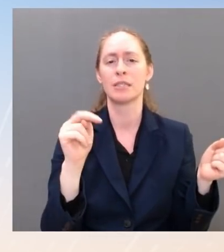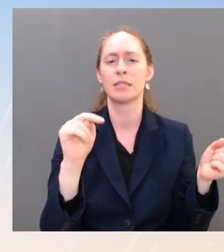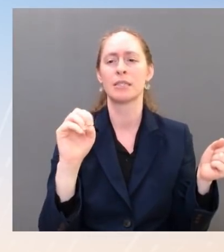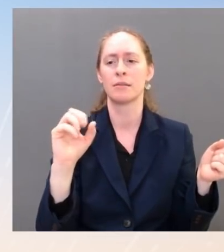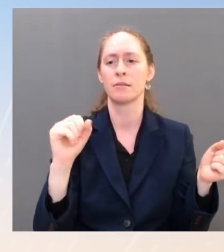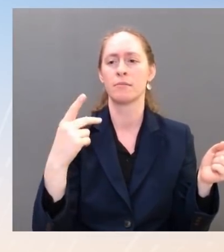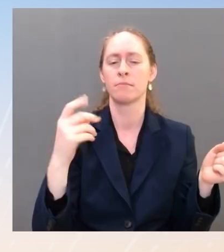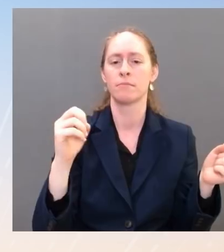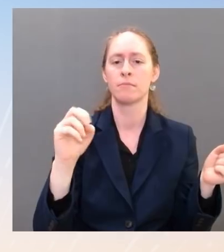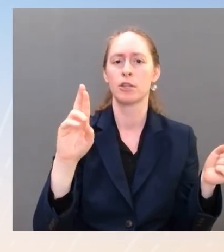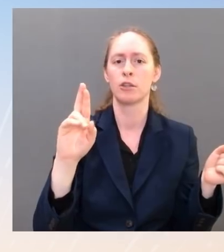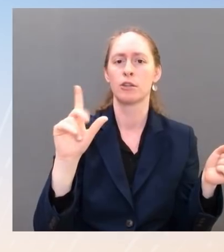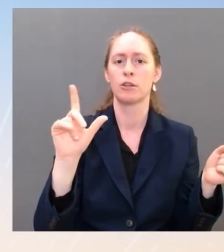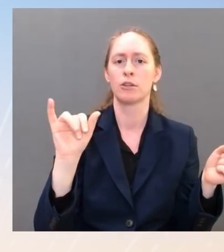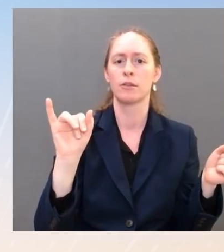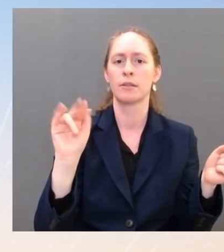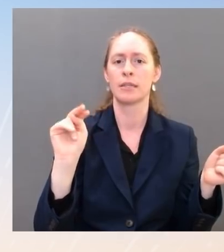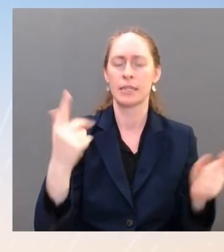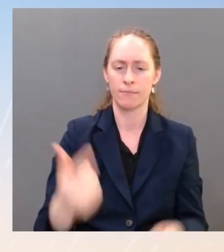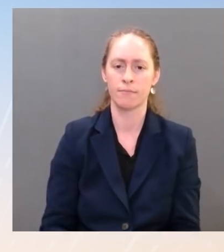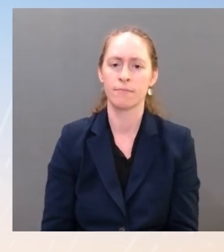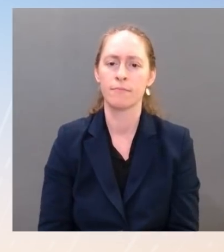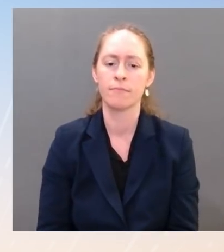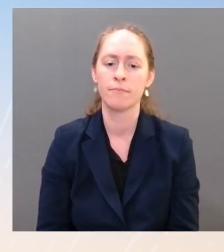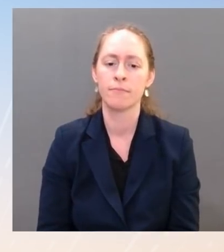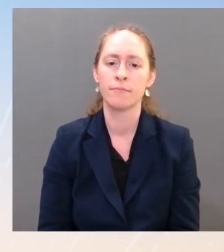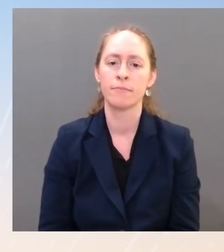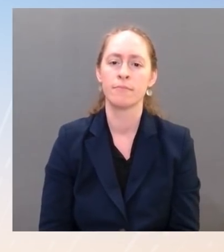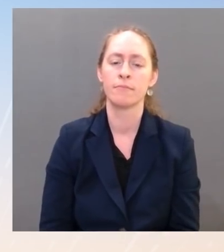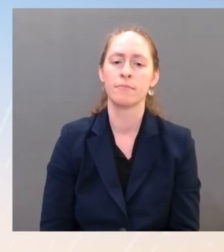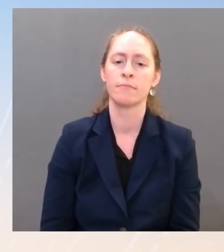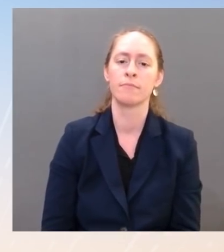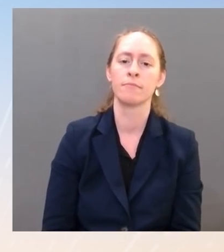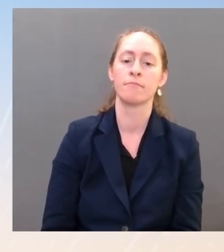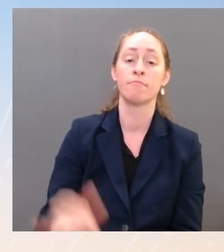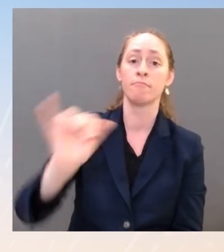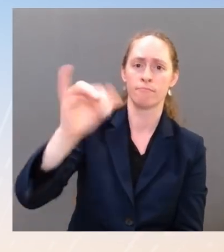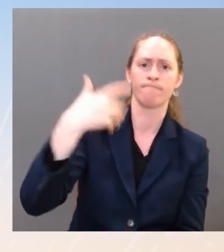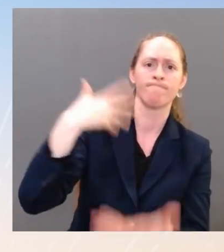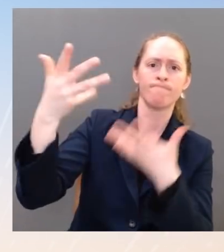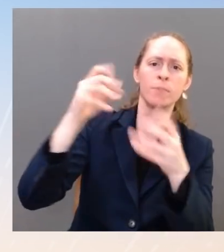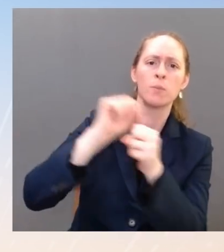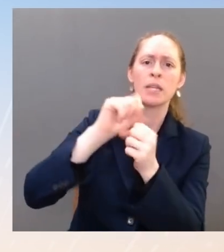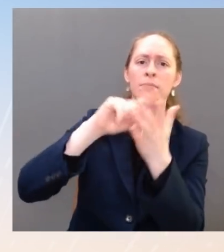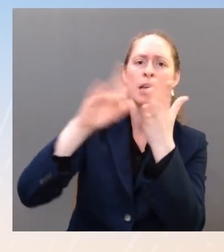As you may recall, just a couple of weeks ago, I think it was two varieties ago, we actually brought all of the inspectors generals together,